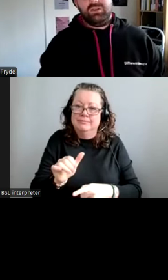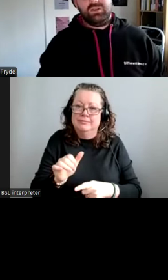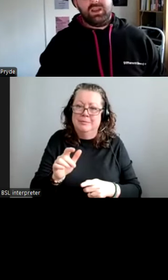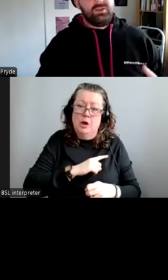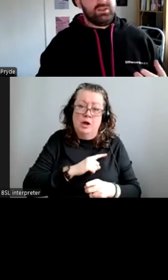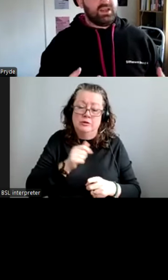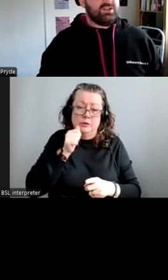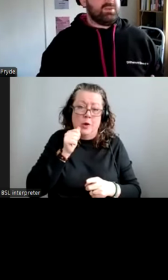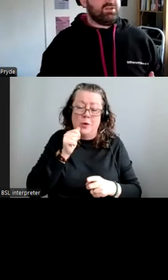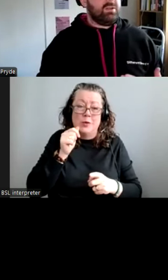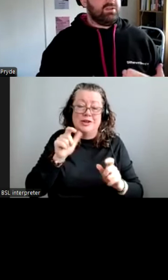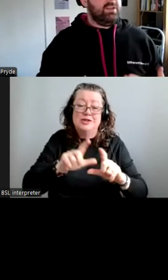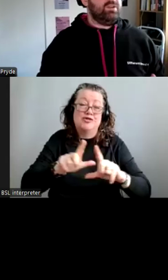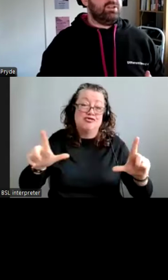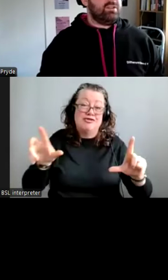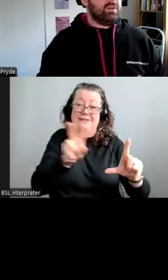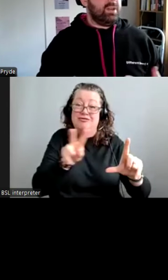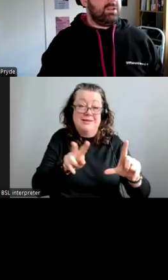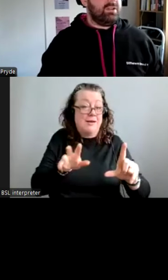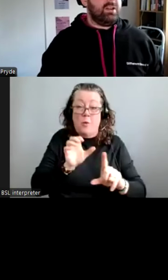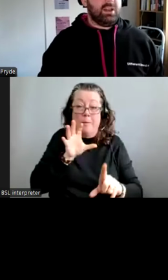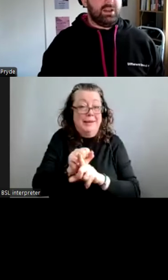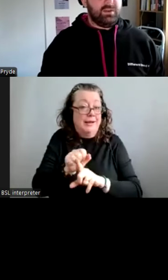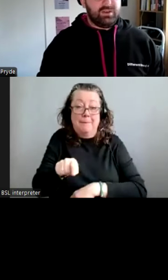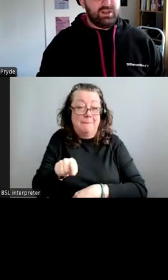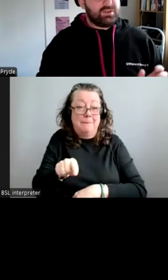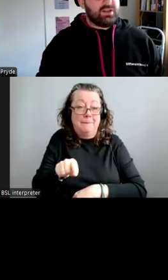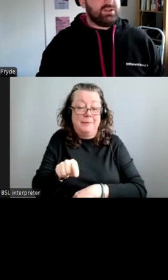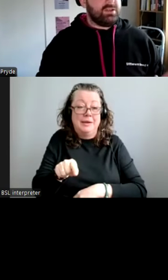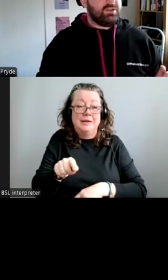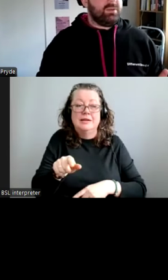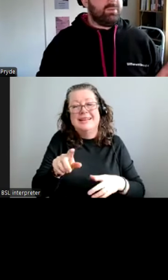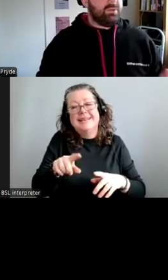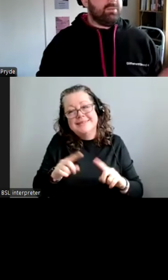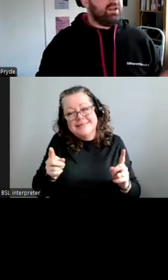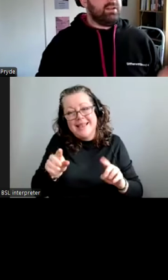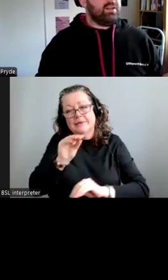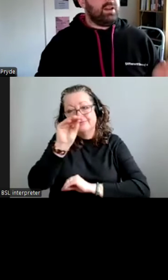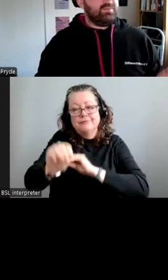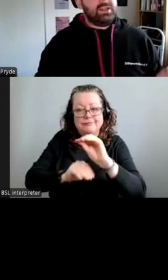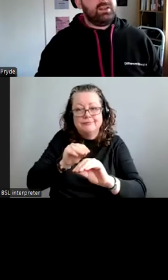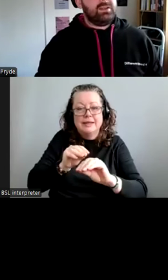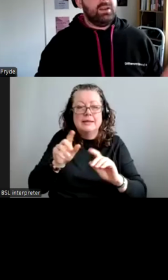We can do that using sections which are called live regions on a page. They're little sections which can be programmatically updated